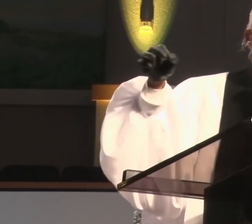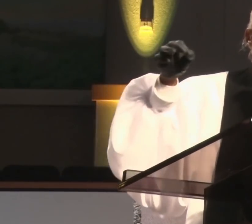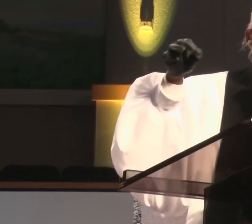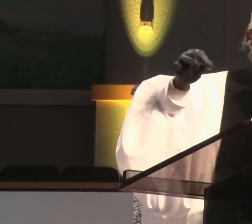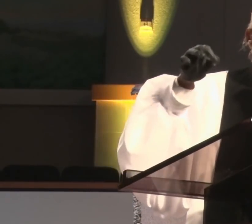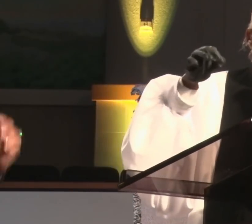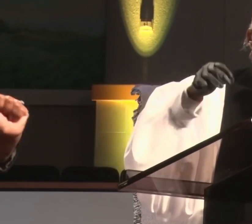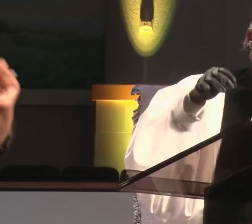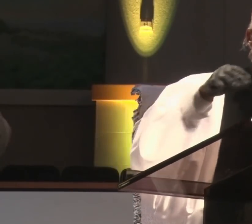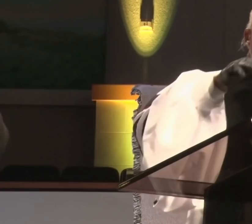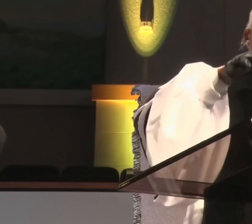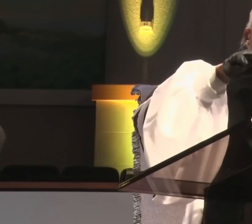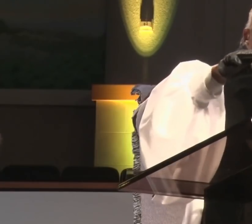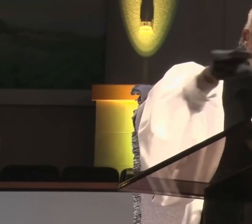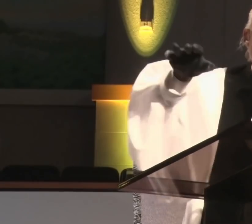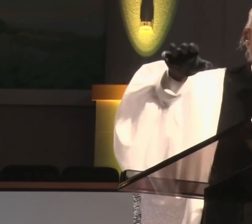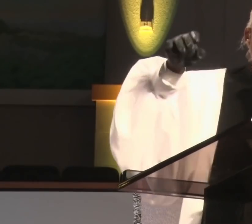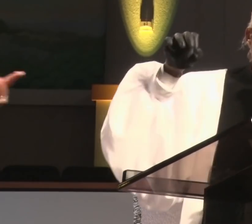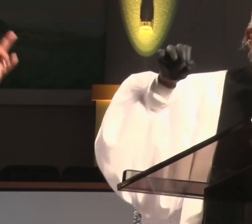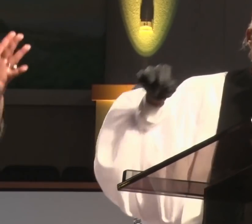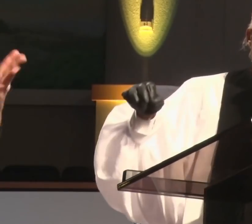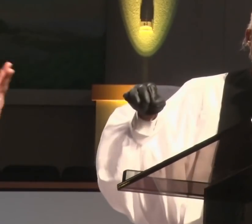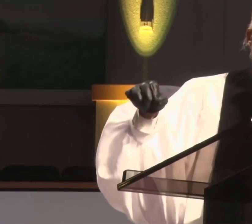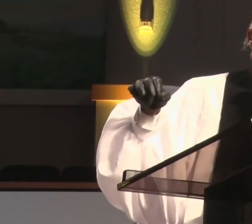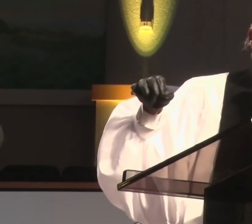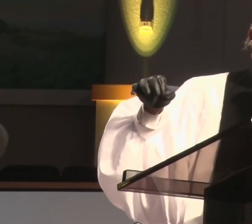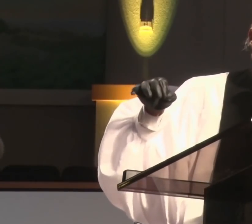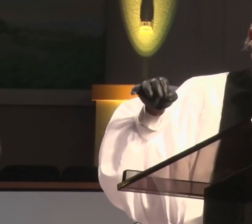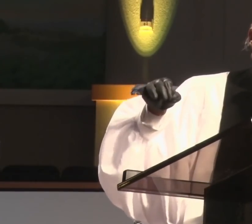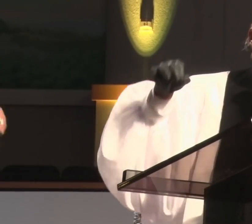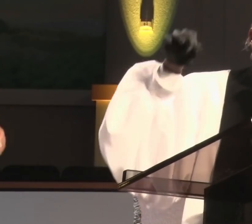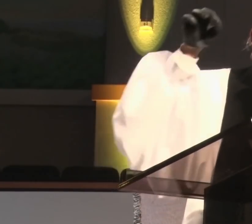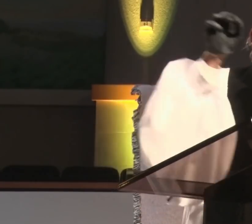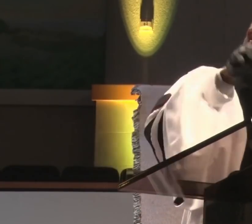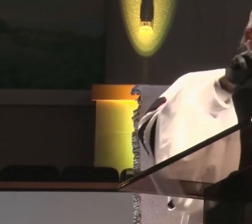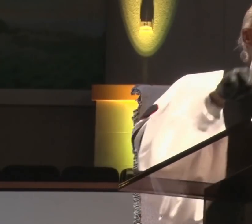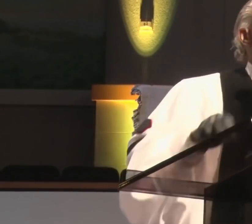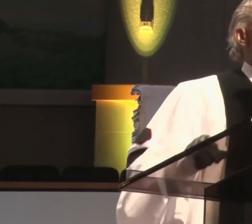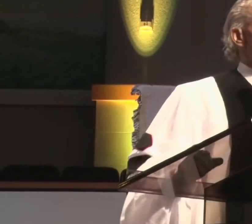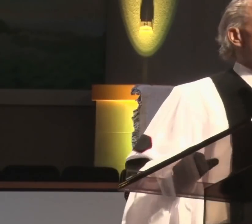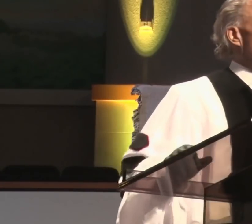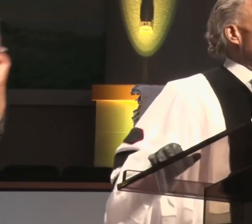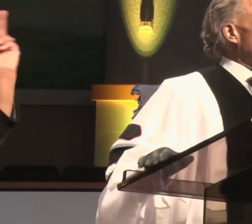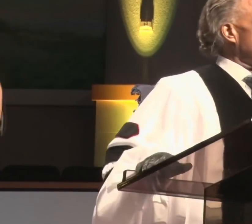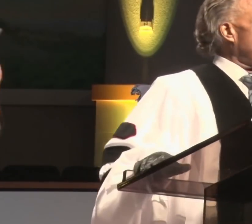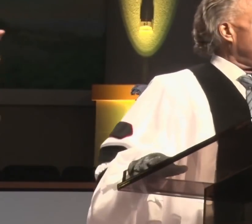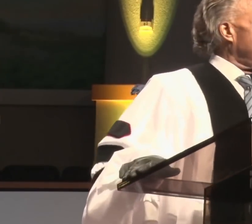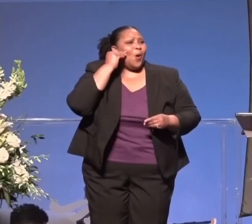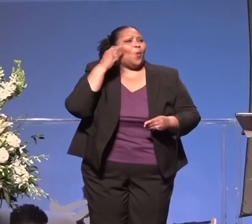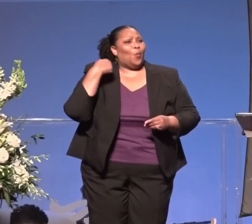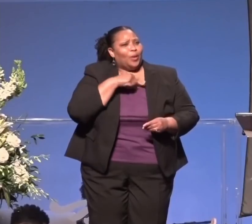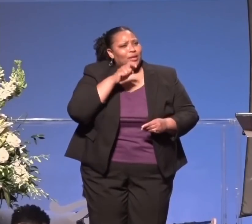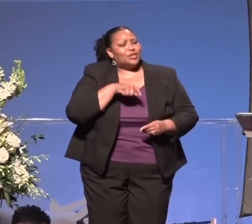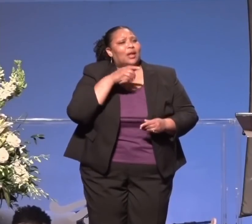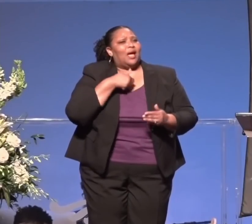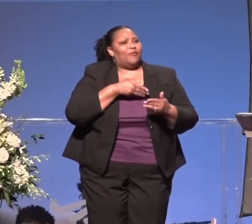CLOSE THESE LAWS, YES, WE NEED TO STOP WHERE POLICEMEN CAN SAY BASED ON WHAT THEY THOUGHT, THEY